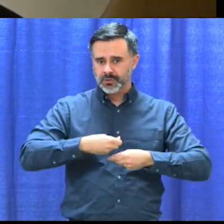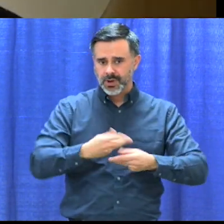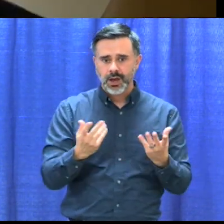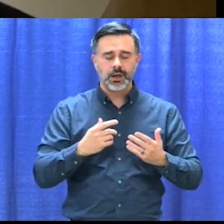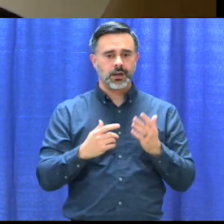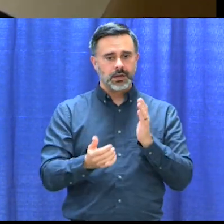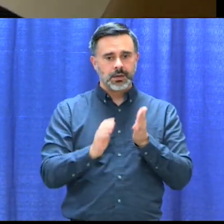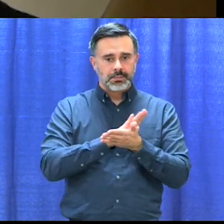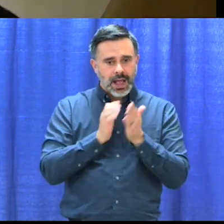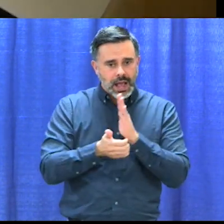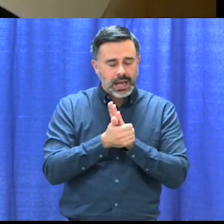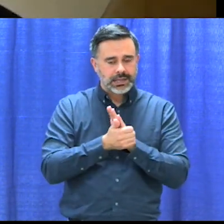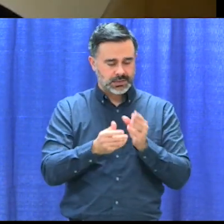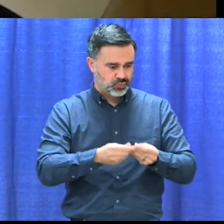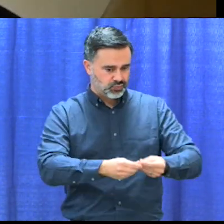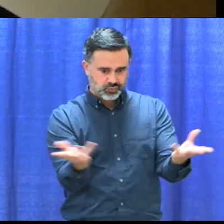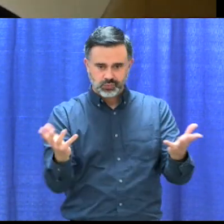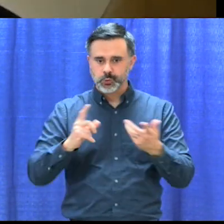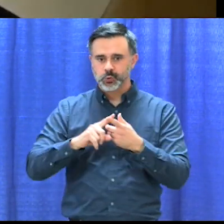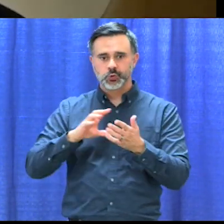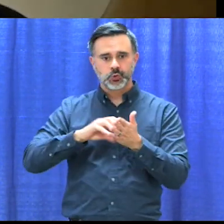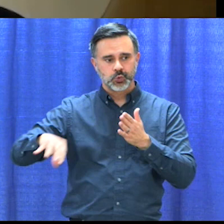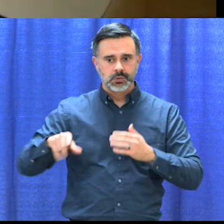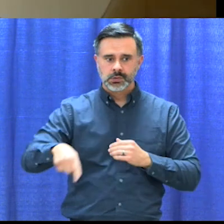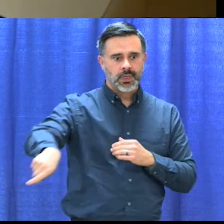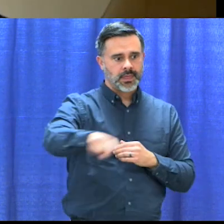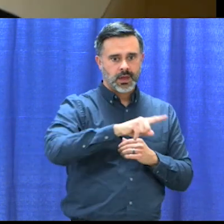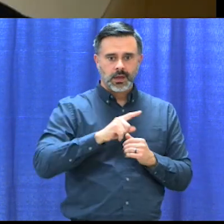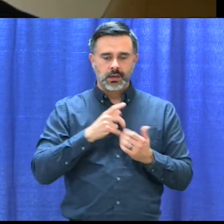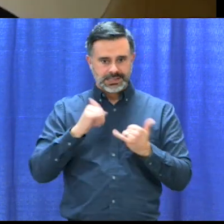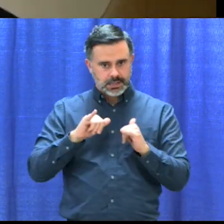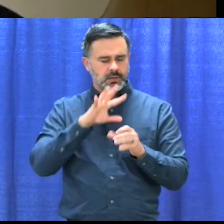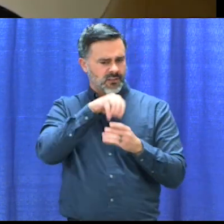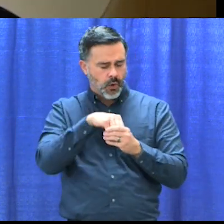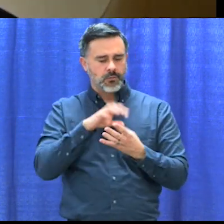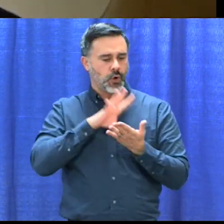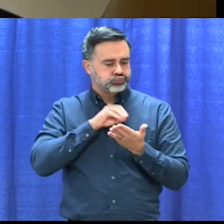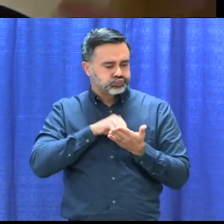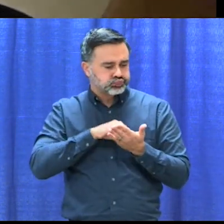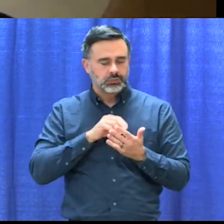for our students to be able to engage in learning while our teachers were being trained on all